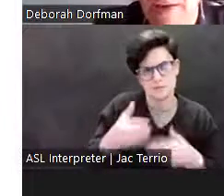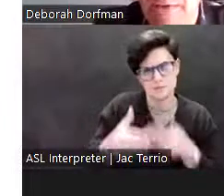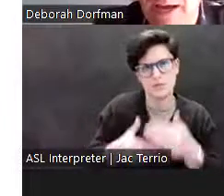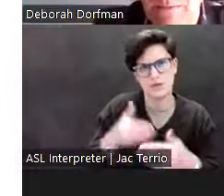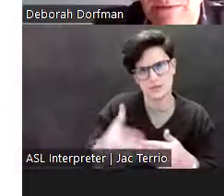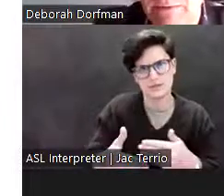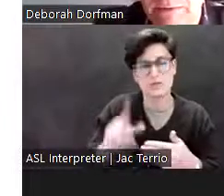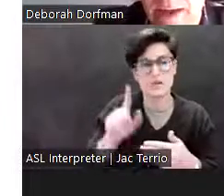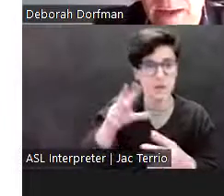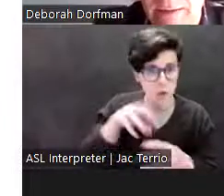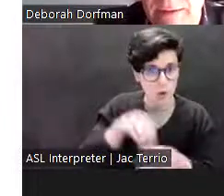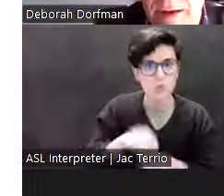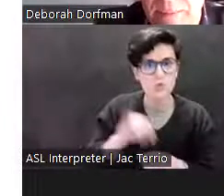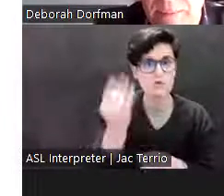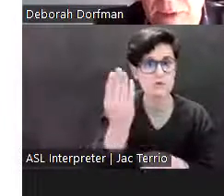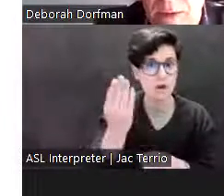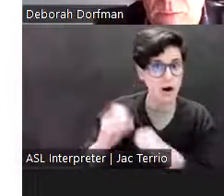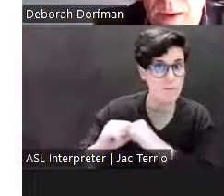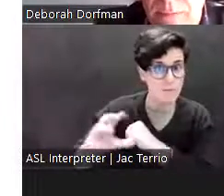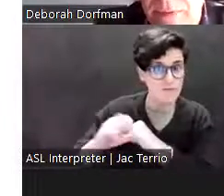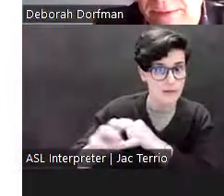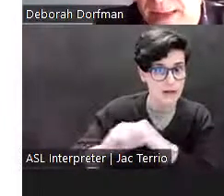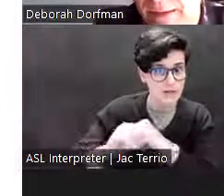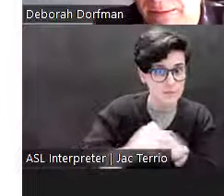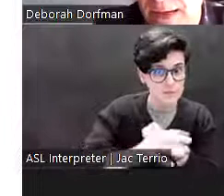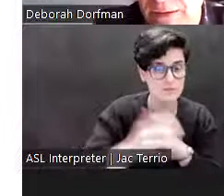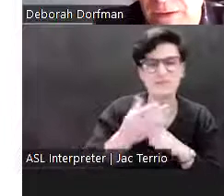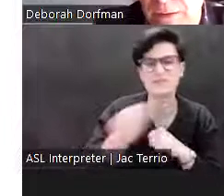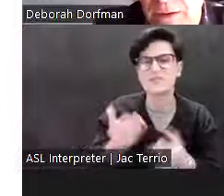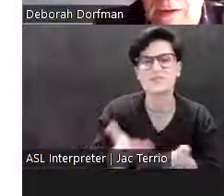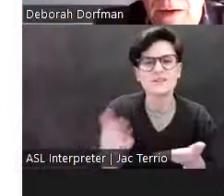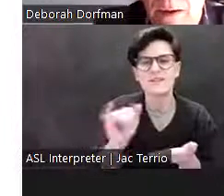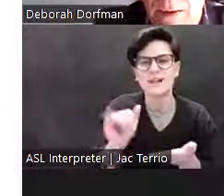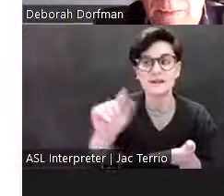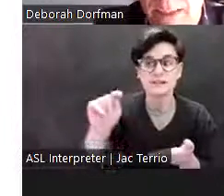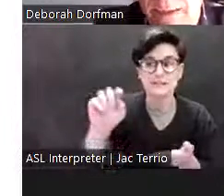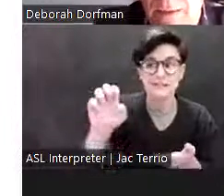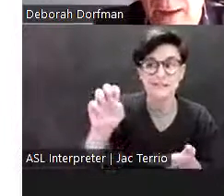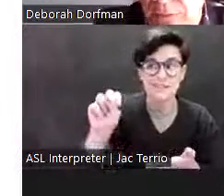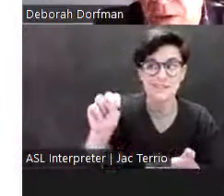advertisements and things like tenure meaning you know how long